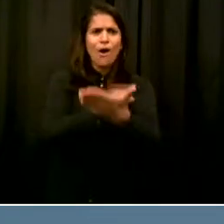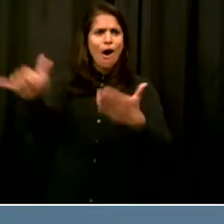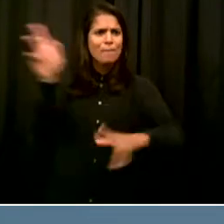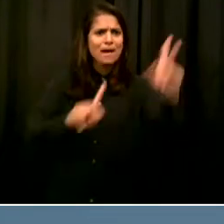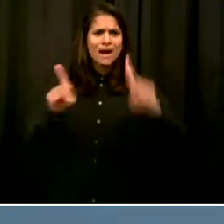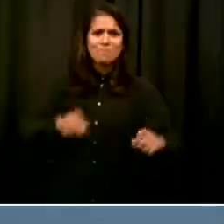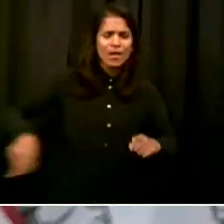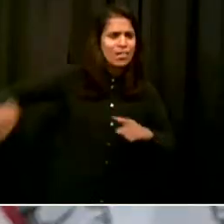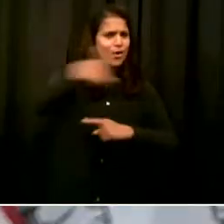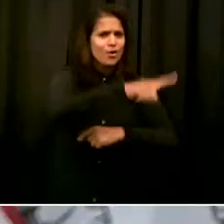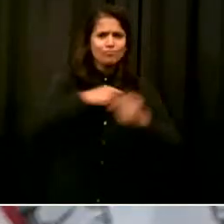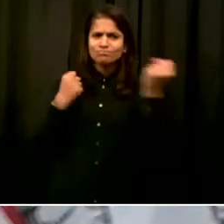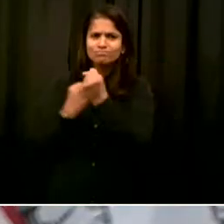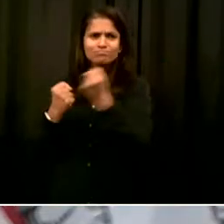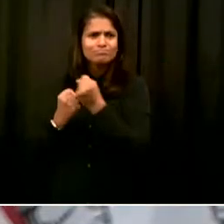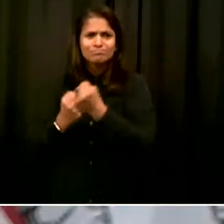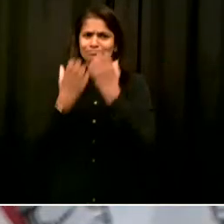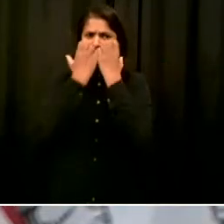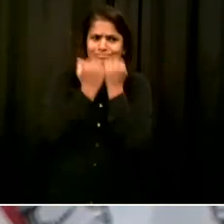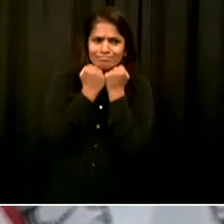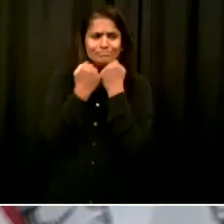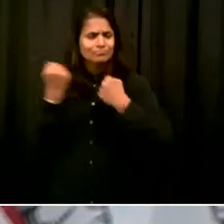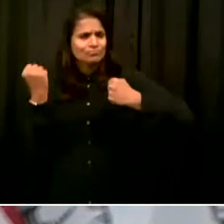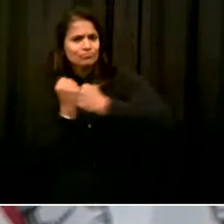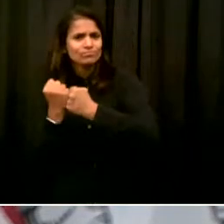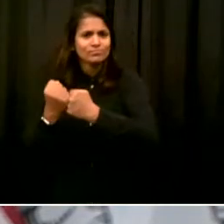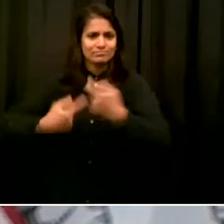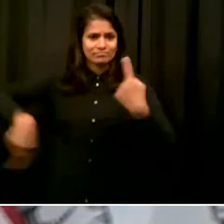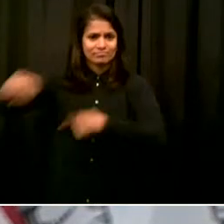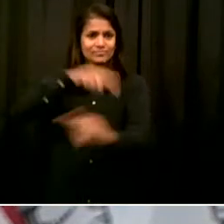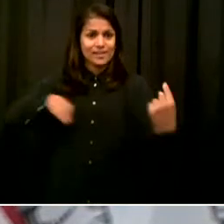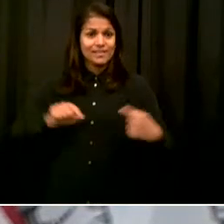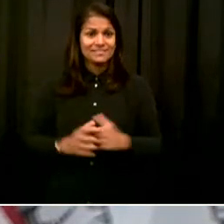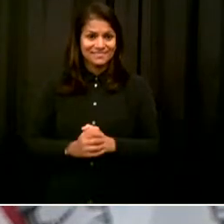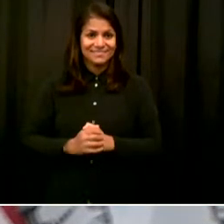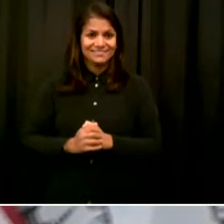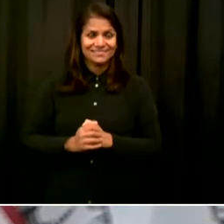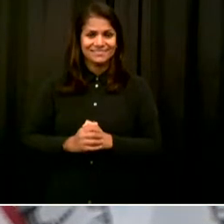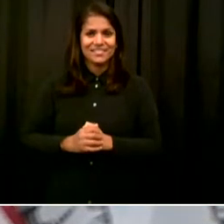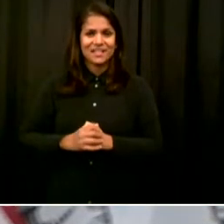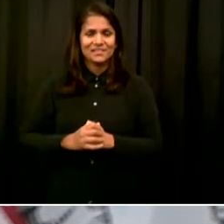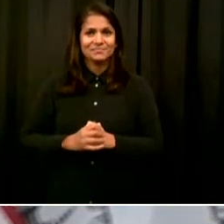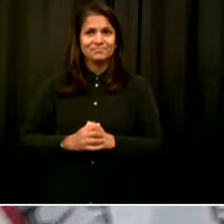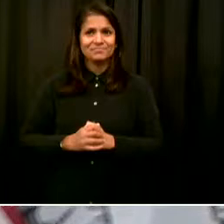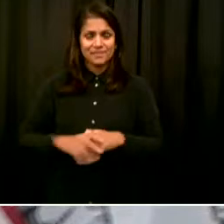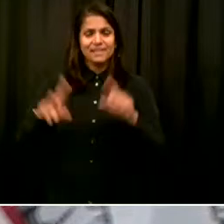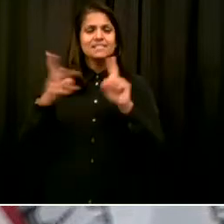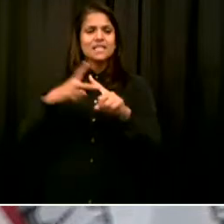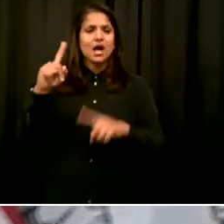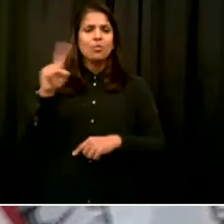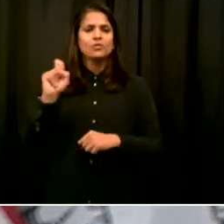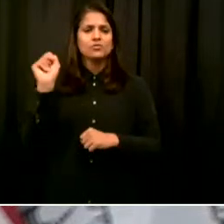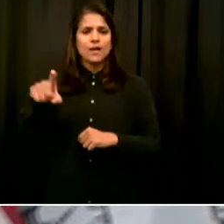EXAMPLE OF NEW YORKERS HELPING NEW YORKERS. OUR GOAL IS TO HELP THEM TO GET THROUGH THIS WITH THEIR FAMILIES.